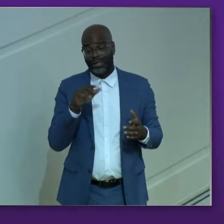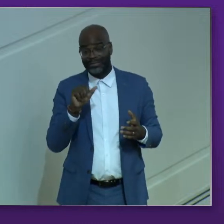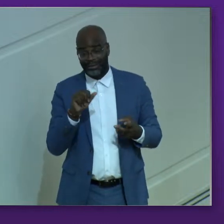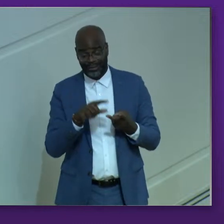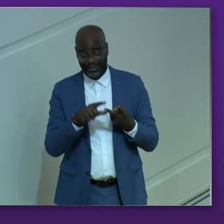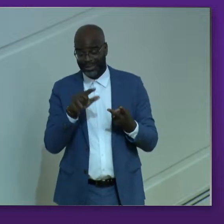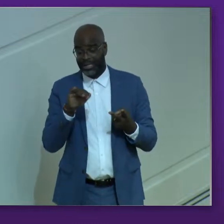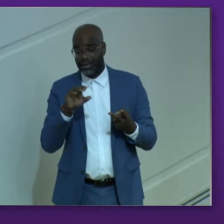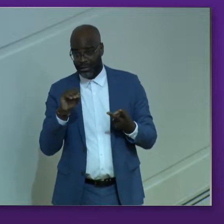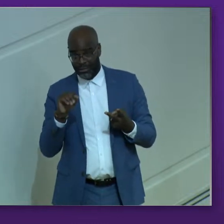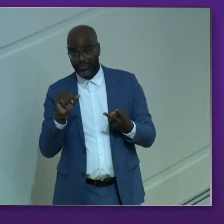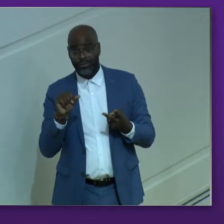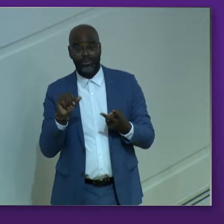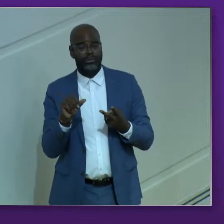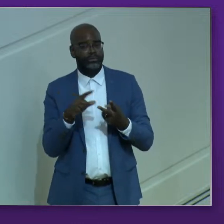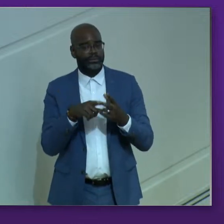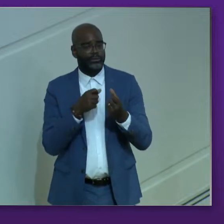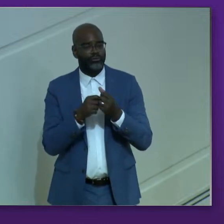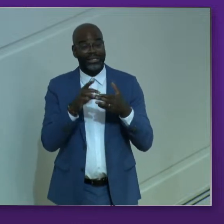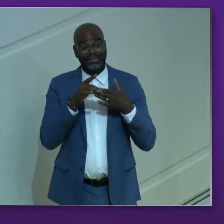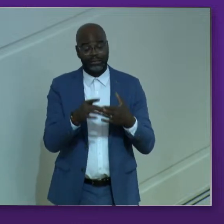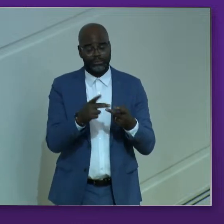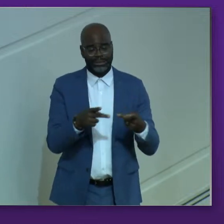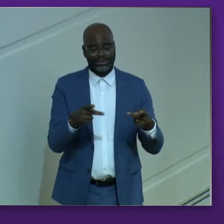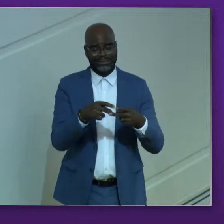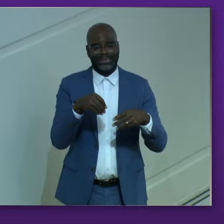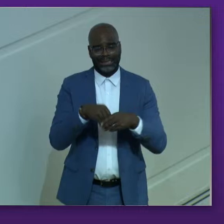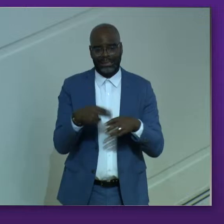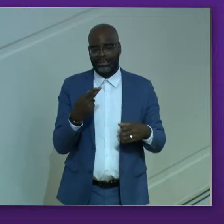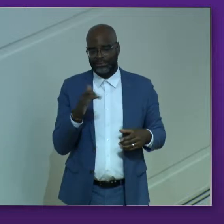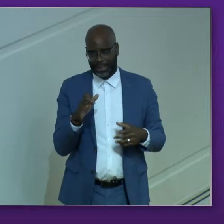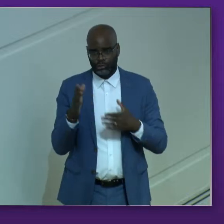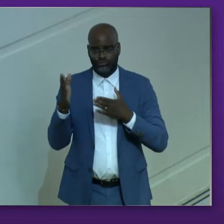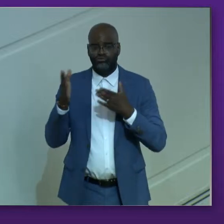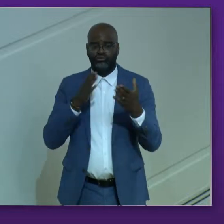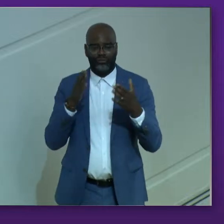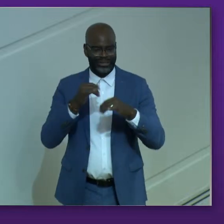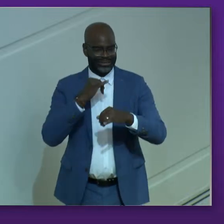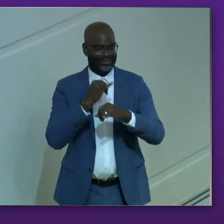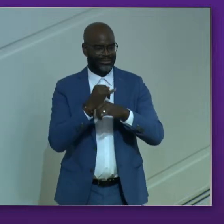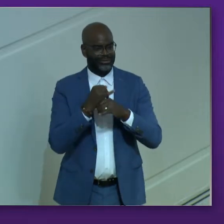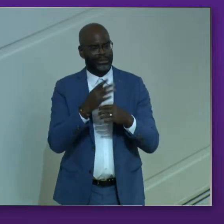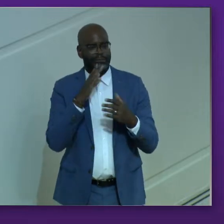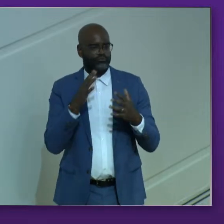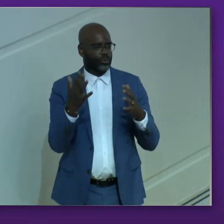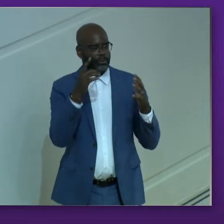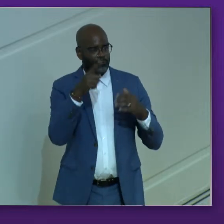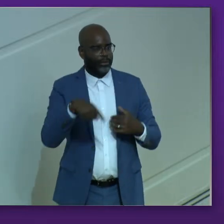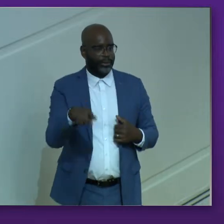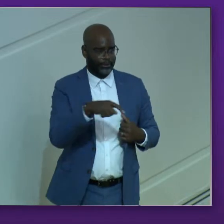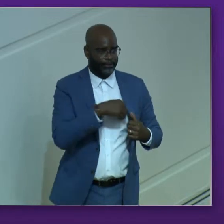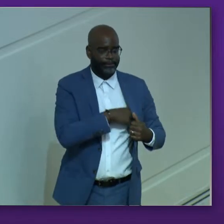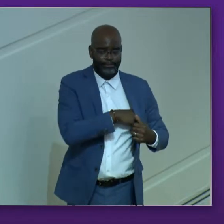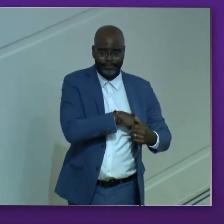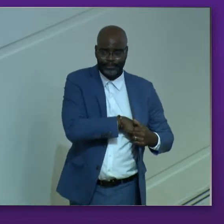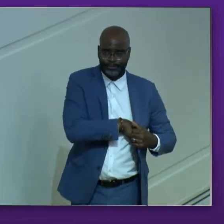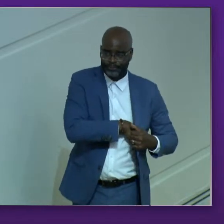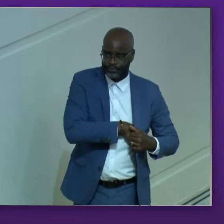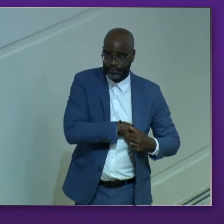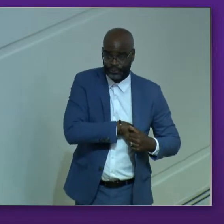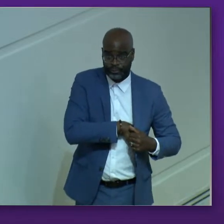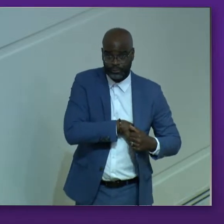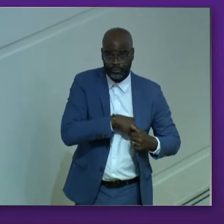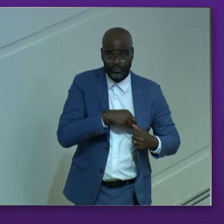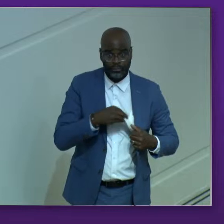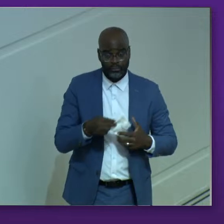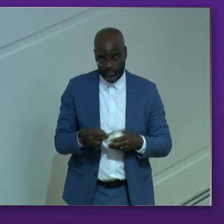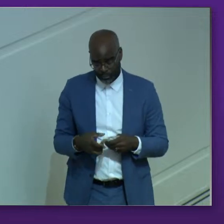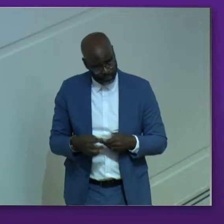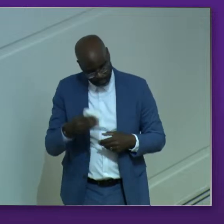[LISTING NAMES] IT'S A VERY NEW